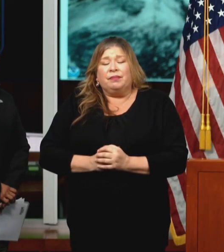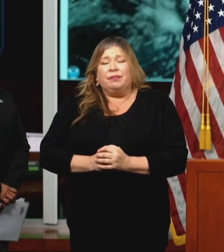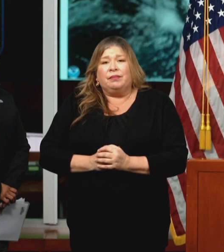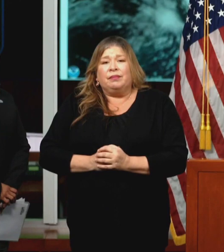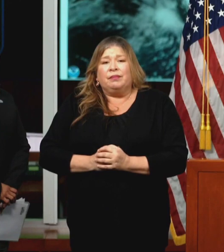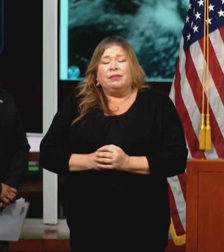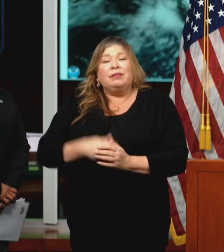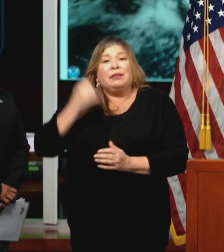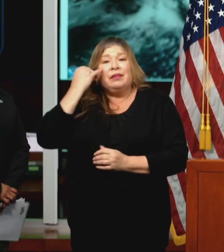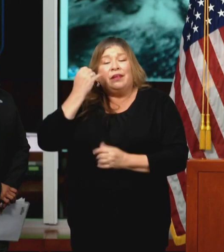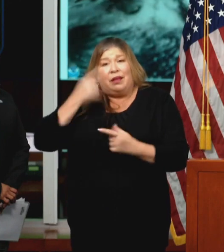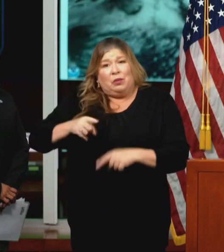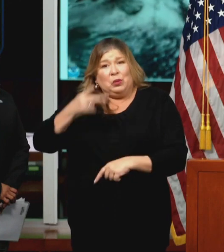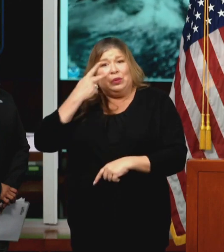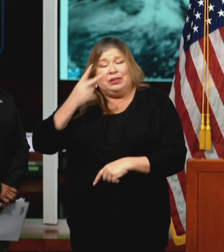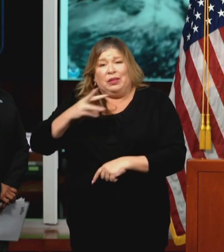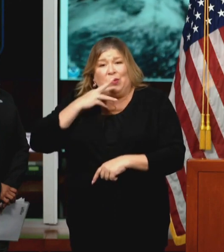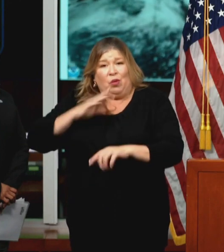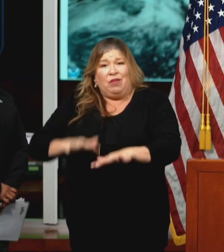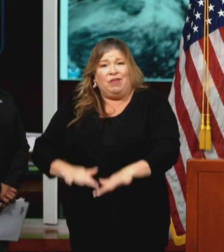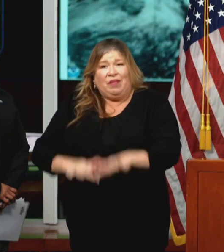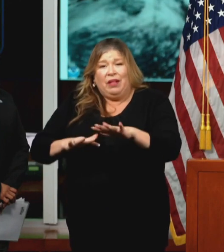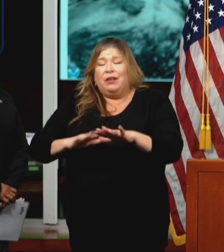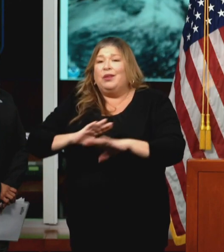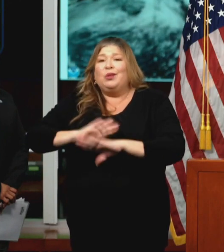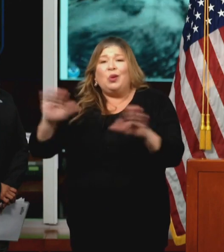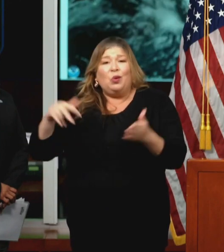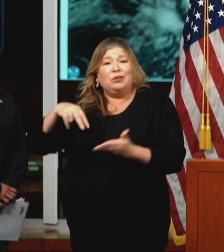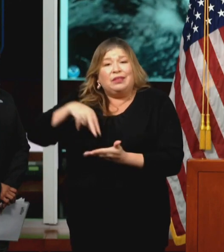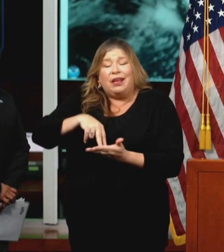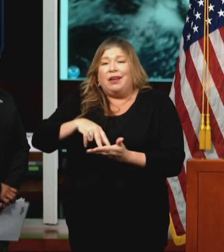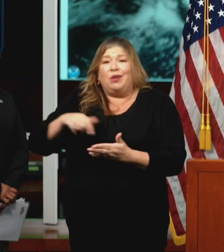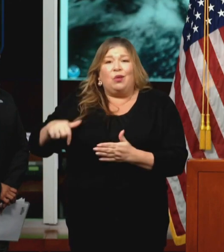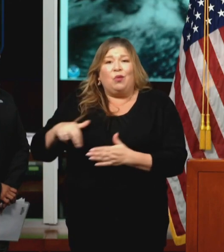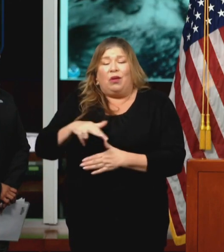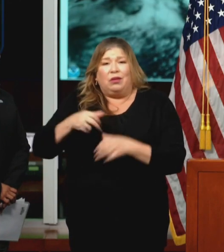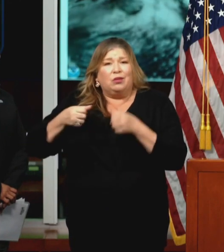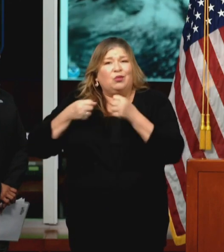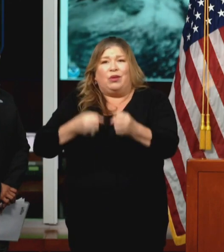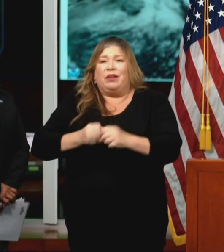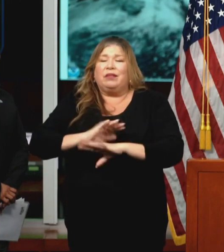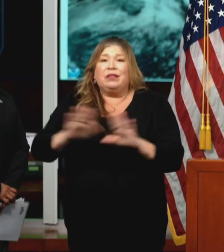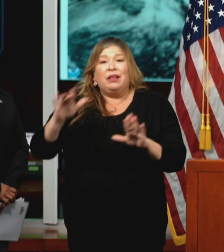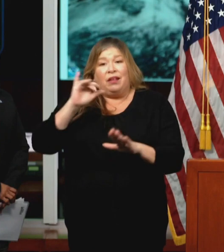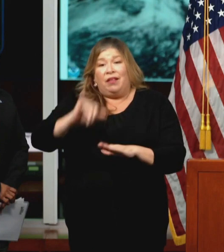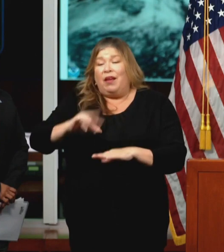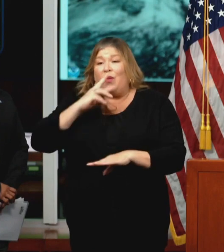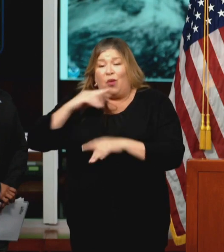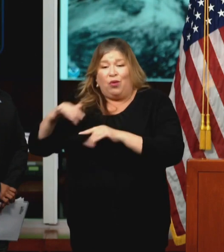Don't stand or drive in water. There is dangers in the water. These floodwaters have dangerous debris